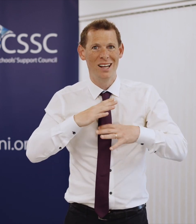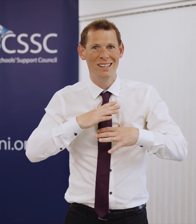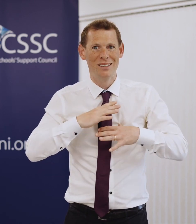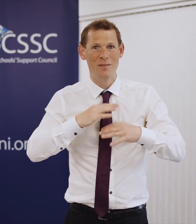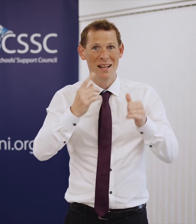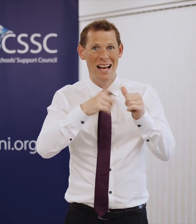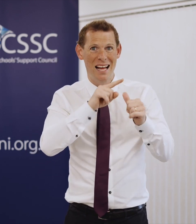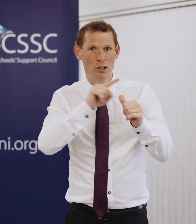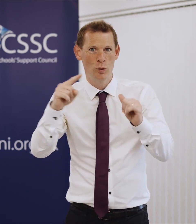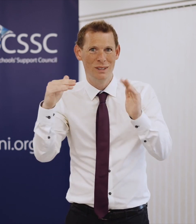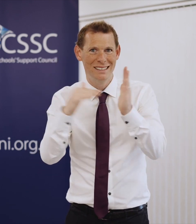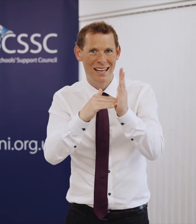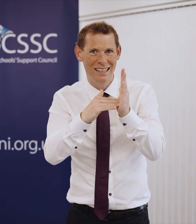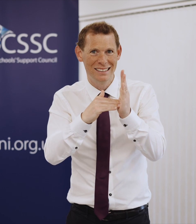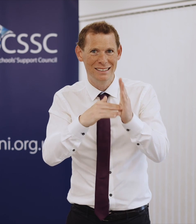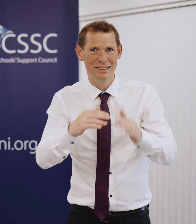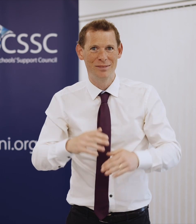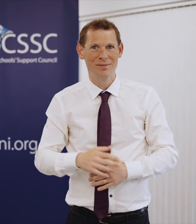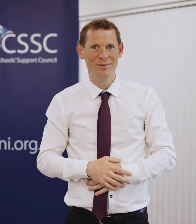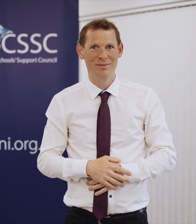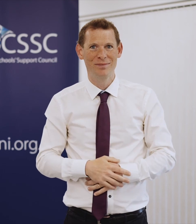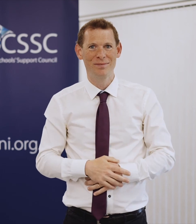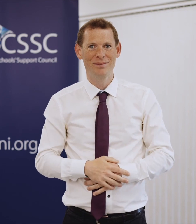Okay everyone, ready? We'll go all the way through from A to Z.